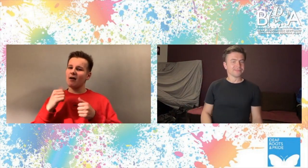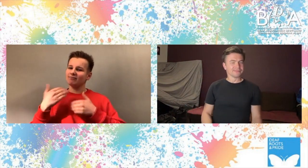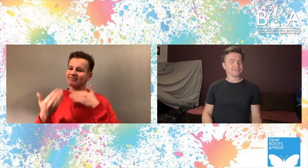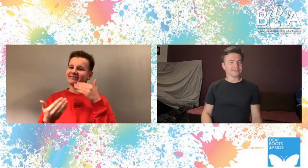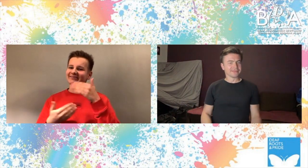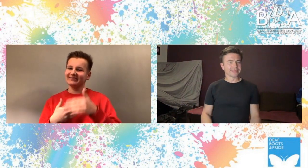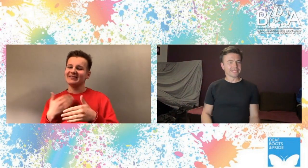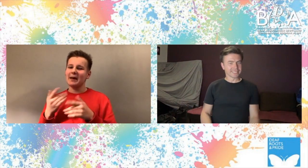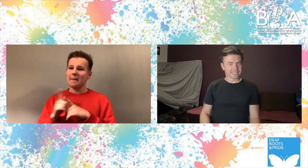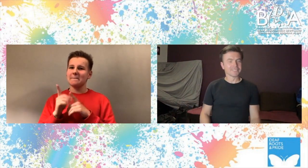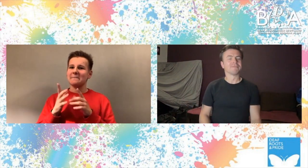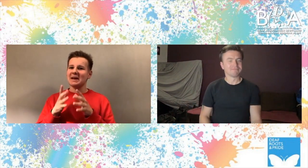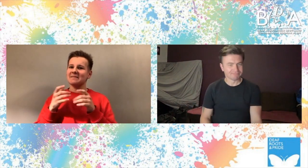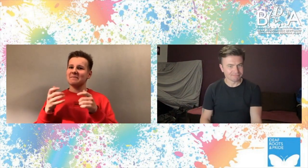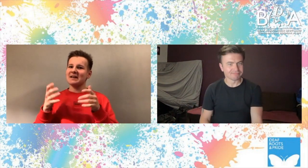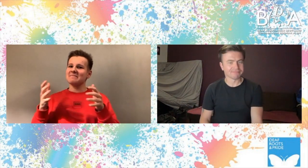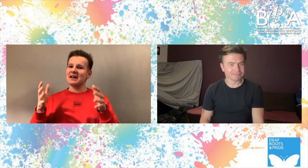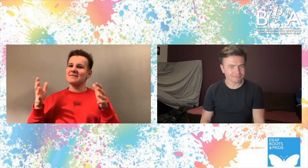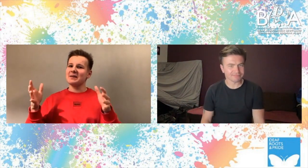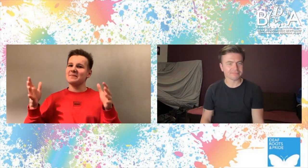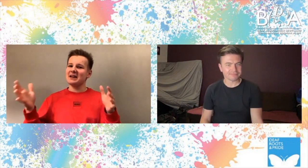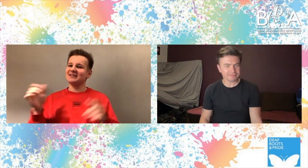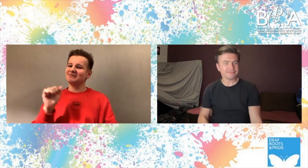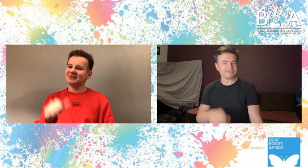I get that. Just take it slow and build up.